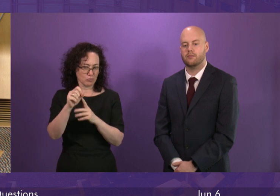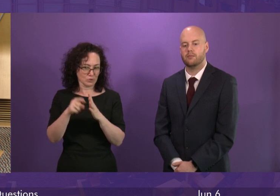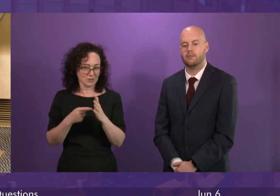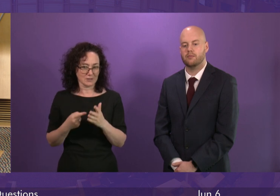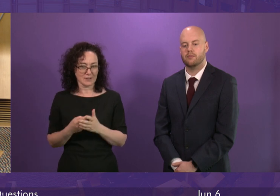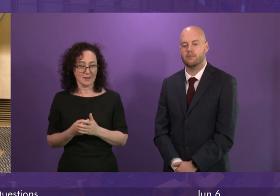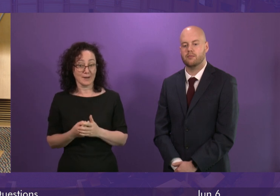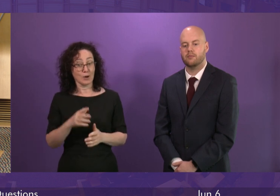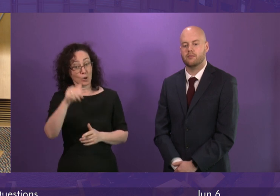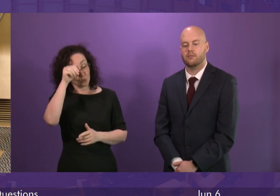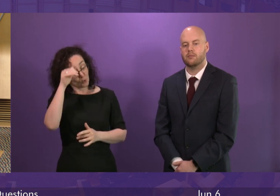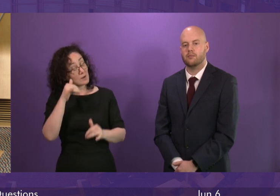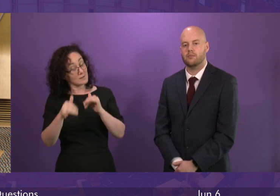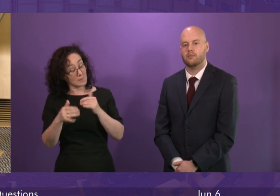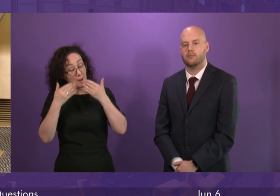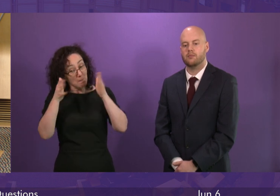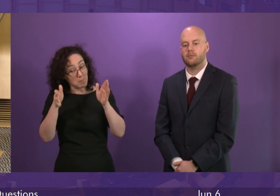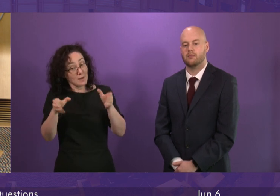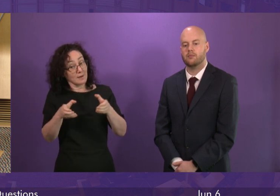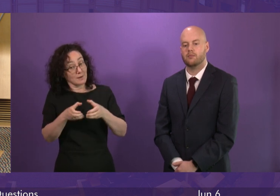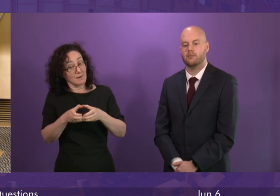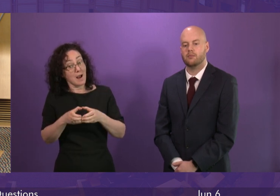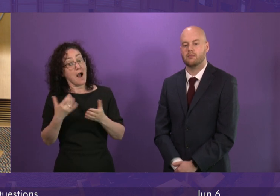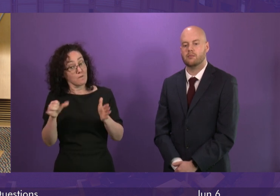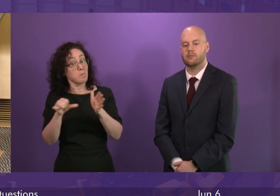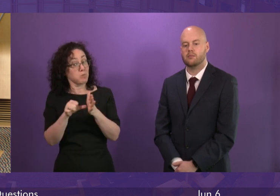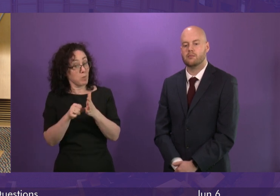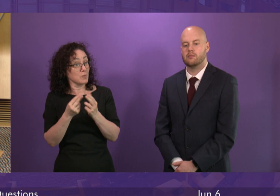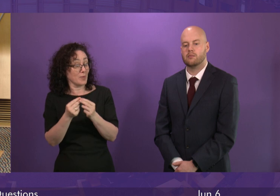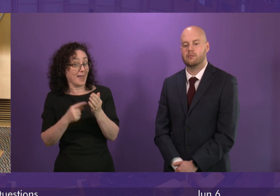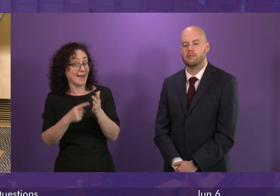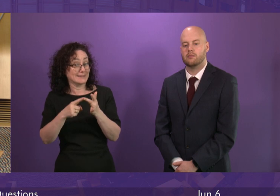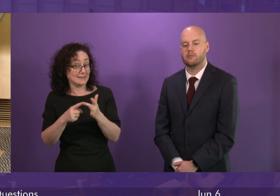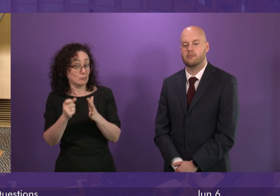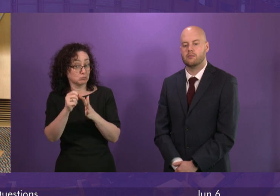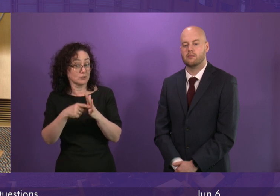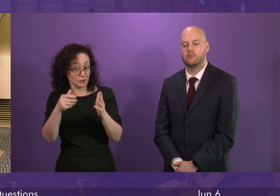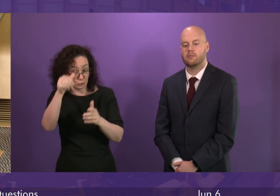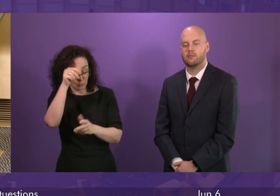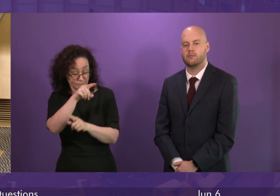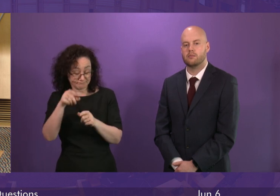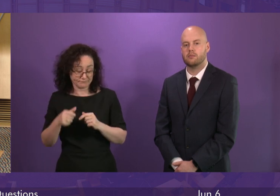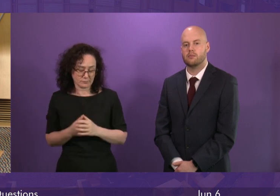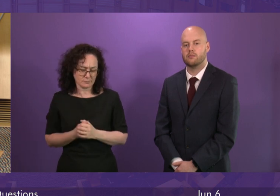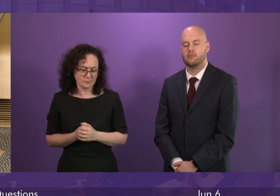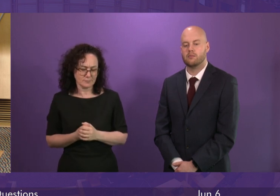the public sector sometimes has difficulties with IT projects—650,000 assessments were